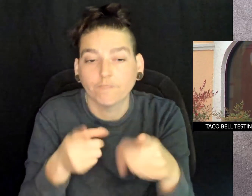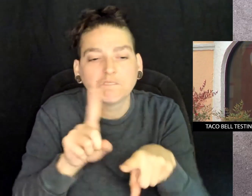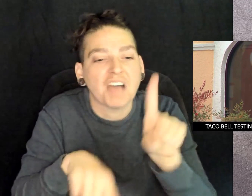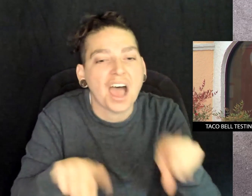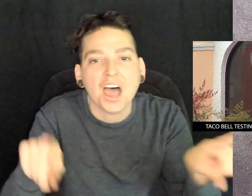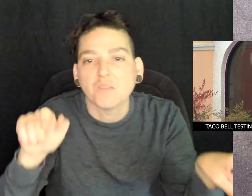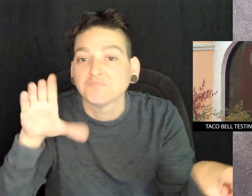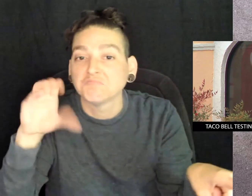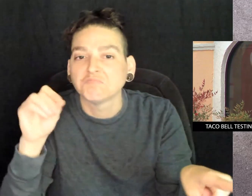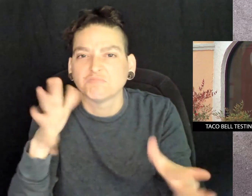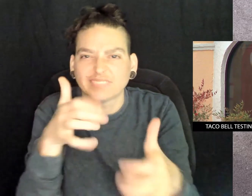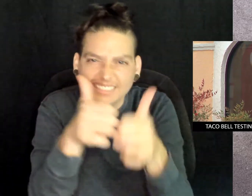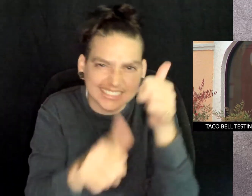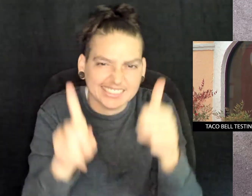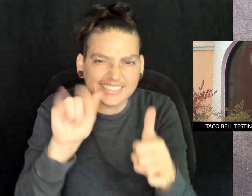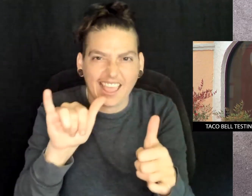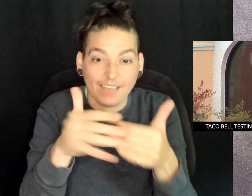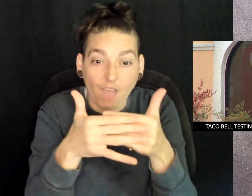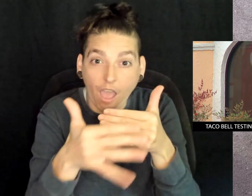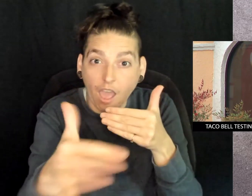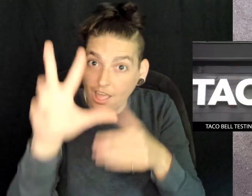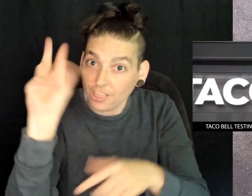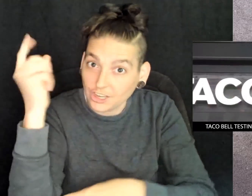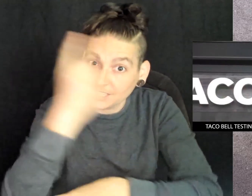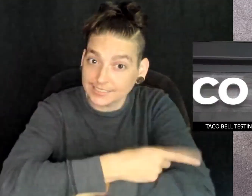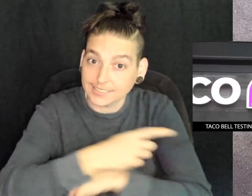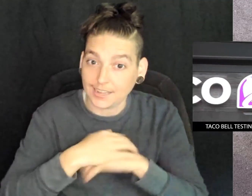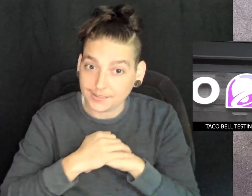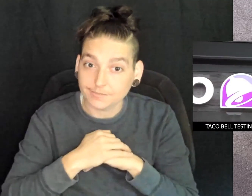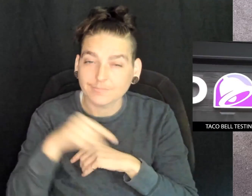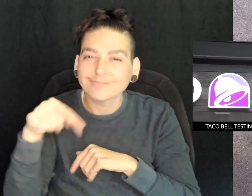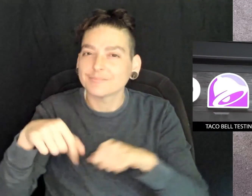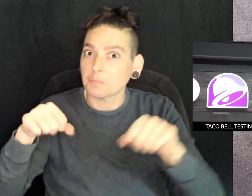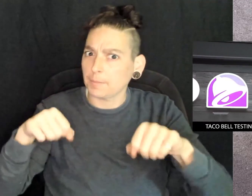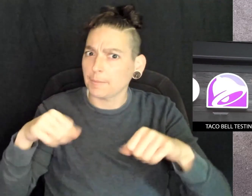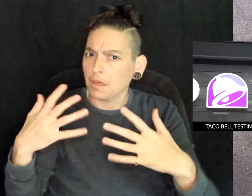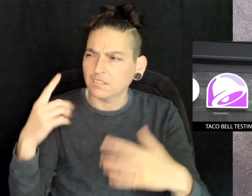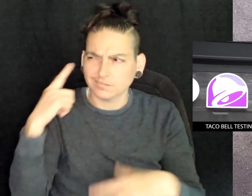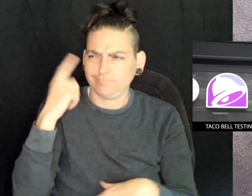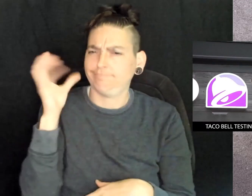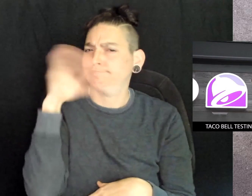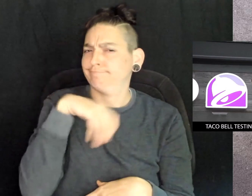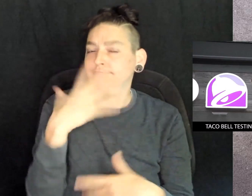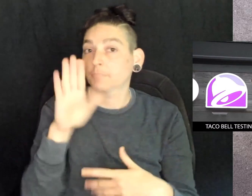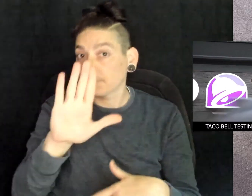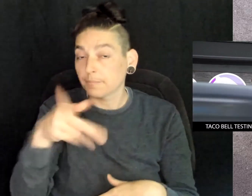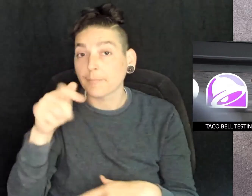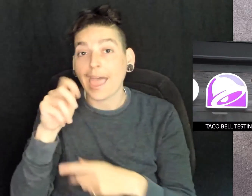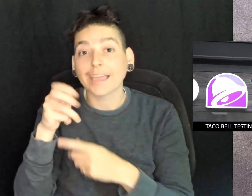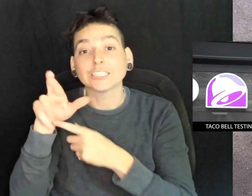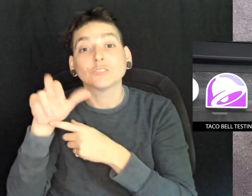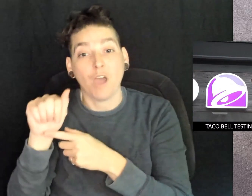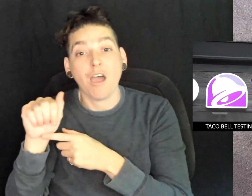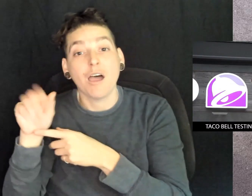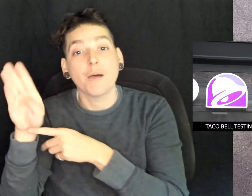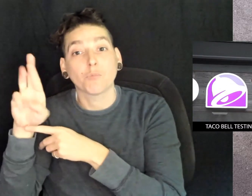a taco lovers pass that lets them get one of a variety of tacos each day for 30 days